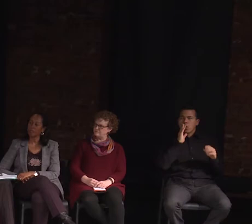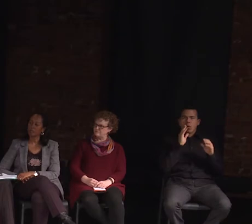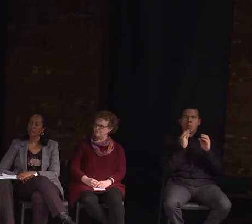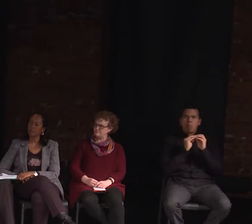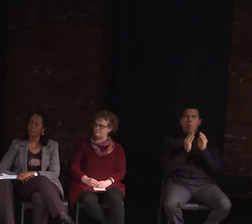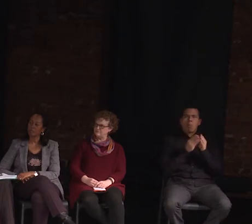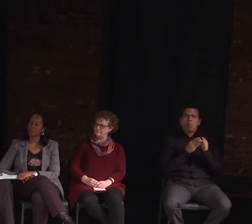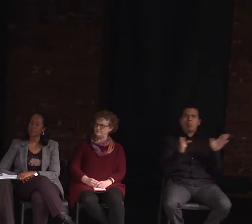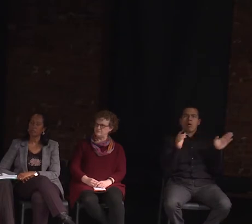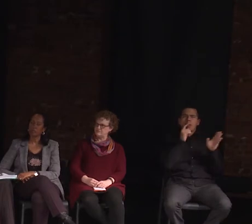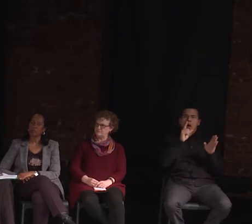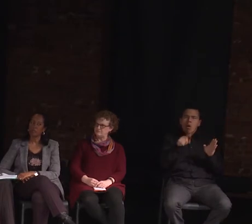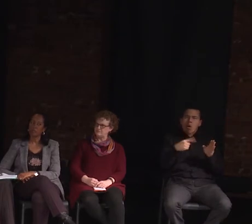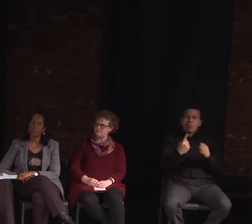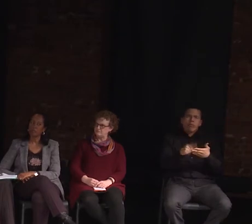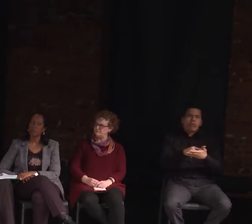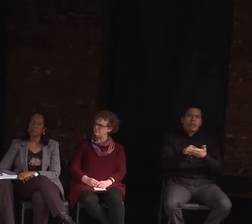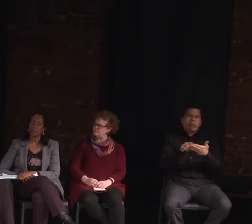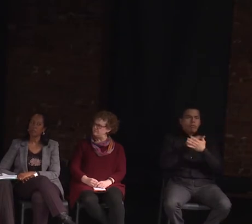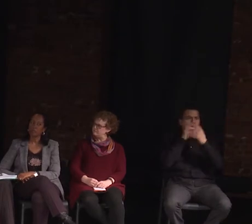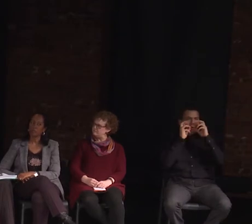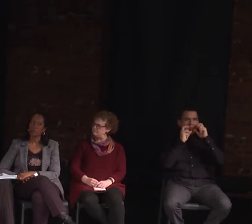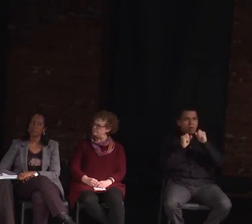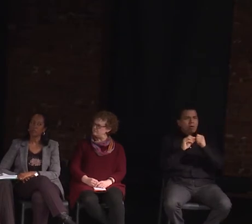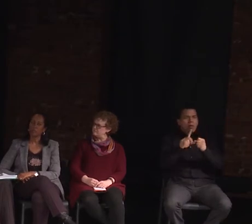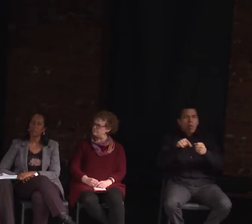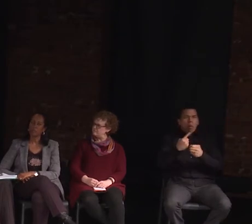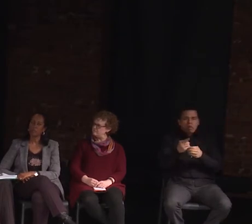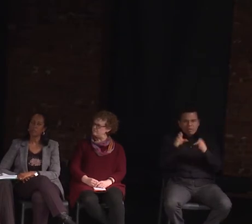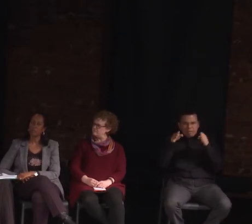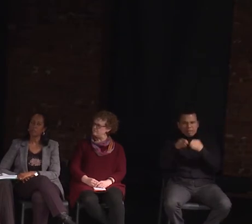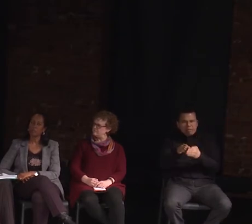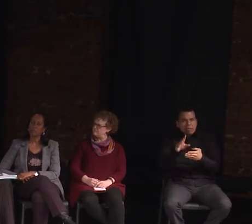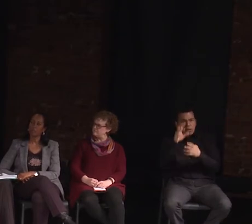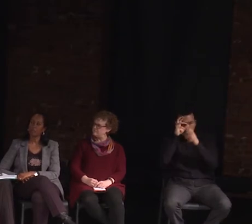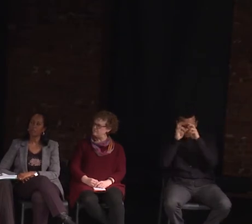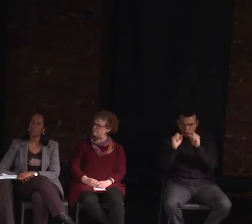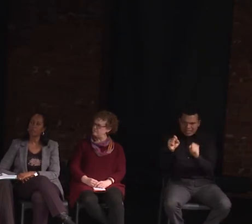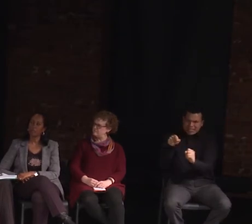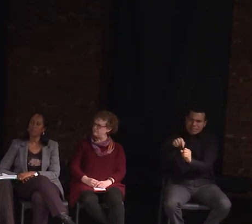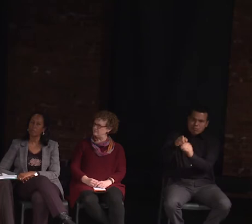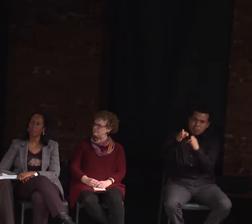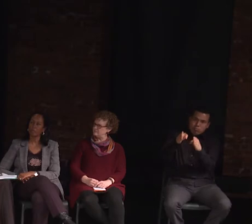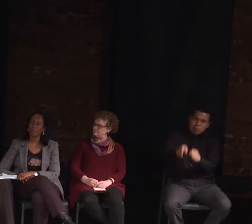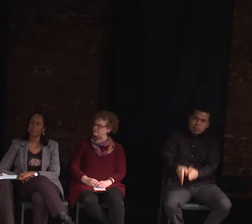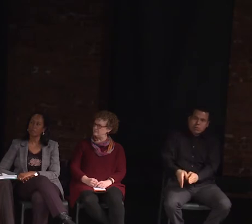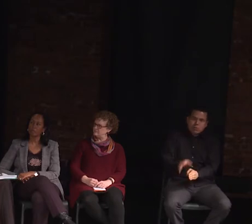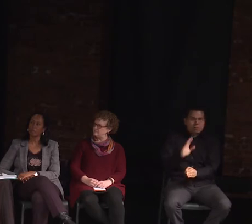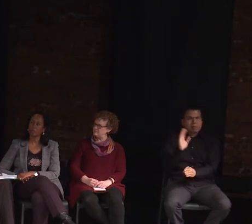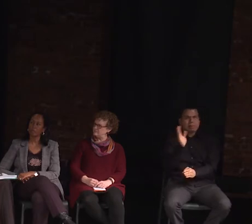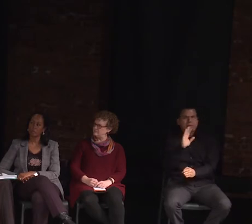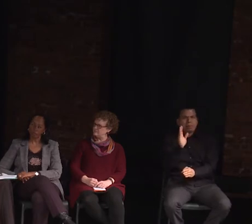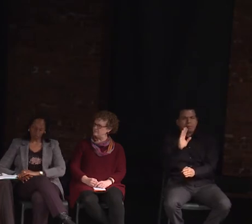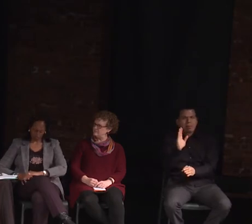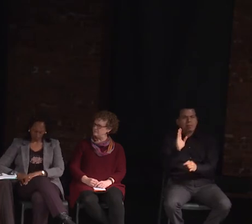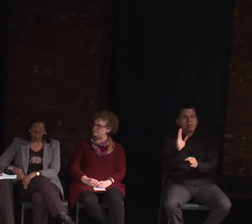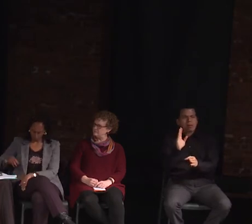One: I don't want the frame to just hinge upon the president nor do I want it to just hinge upon this administration.